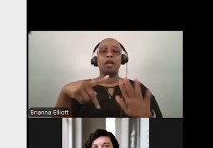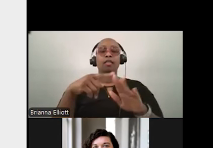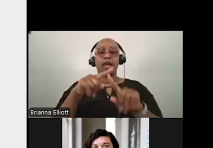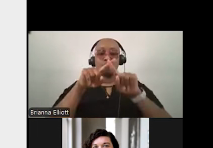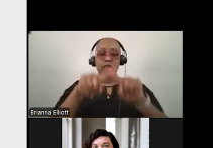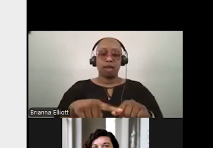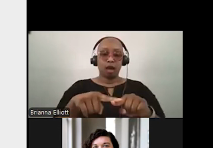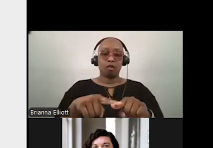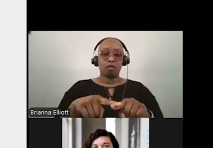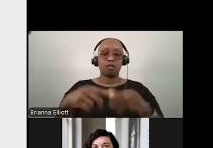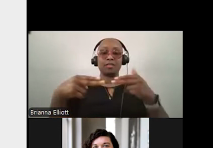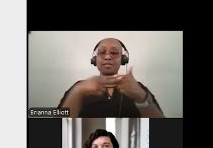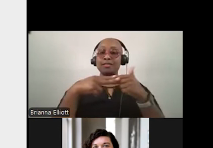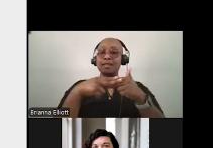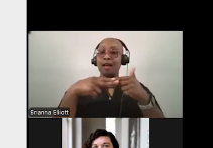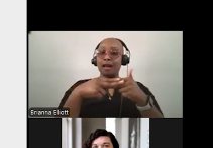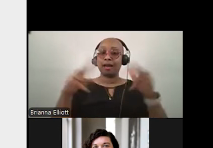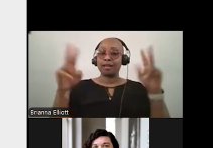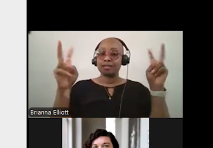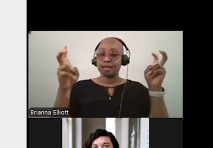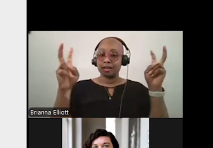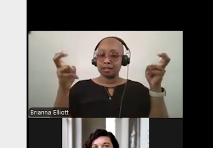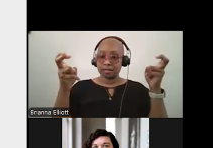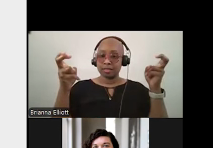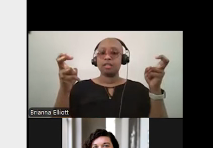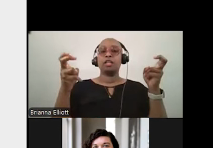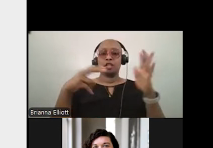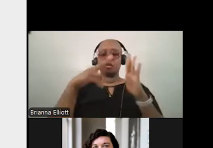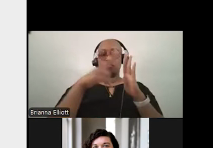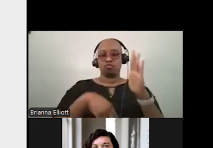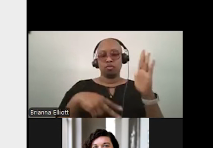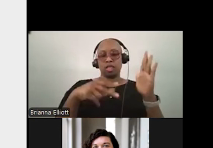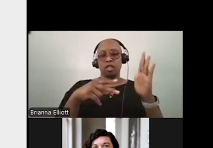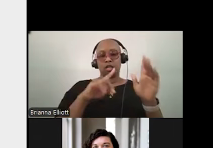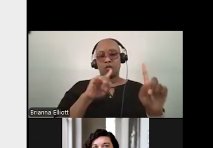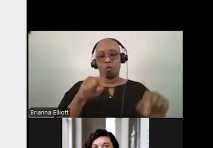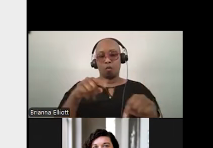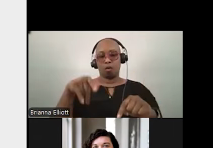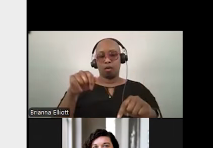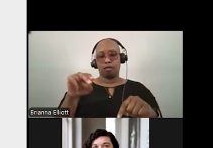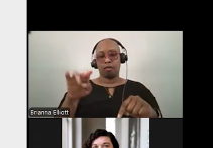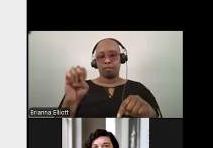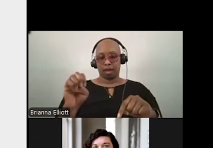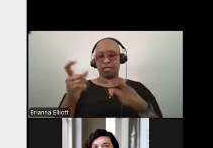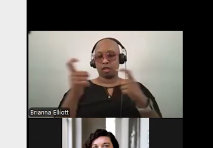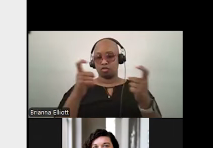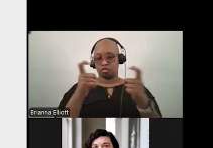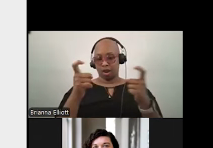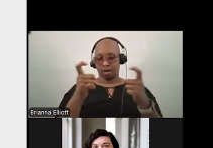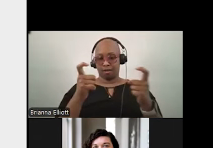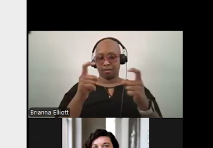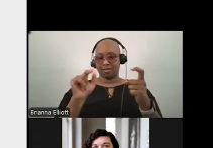pane that controls the tag order and those tags and bookmarks. They're created on that export to